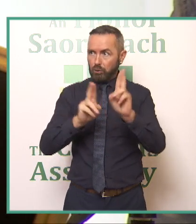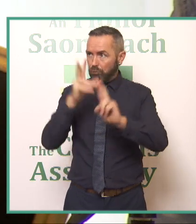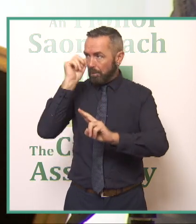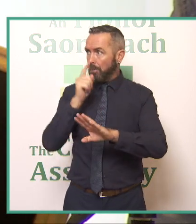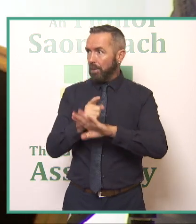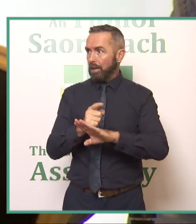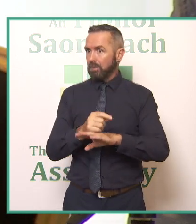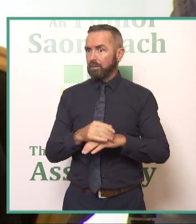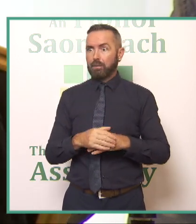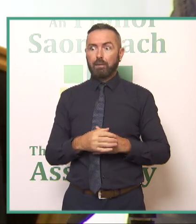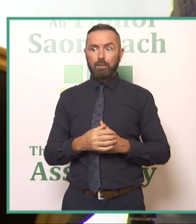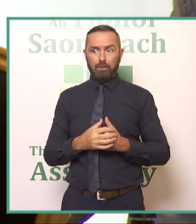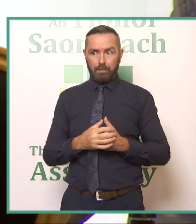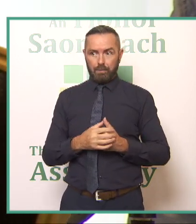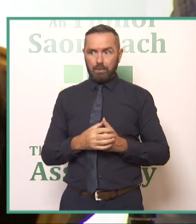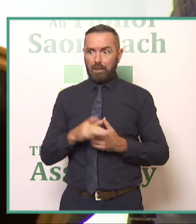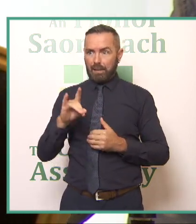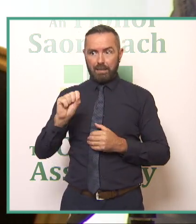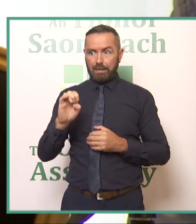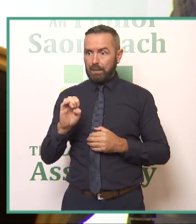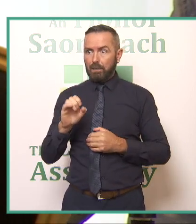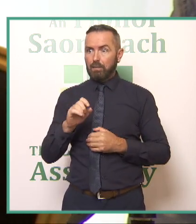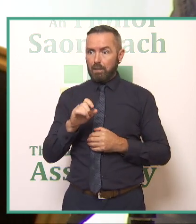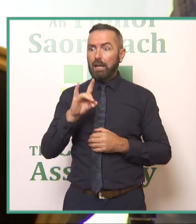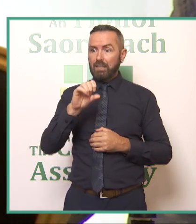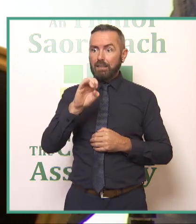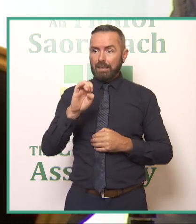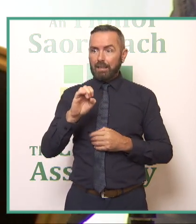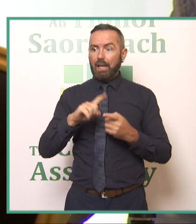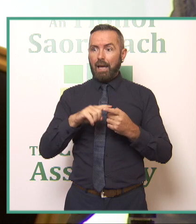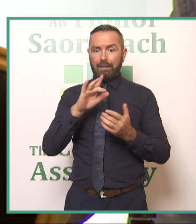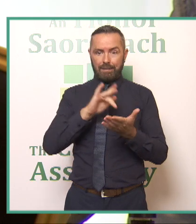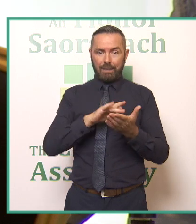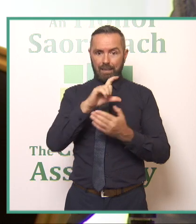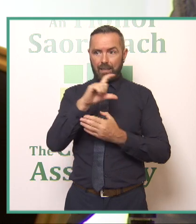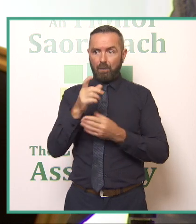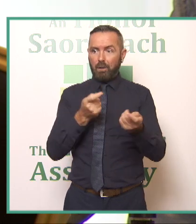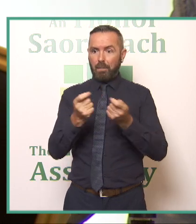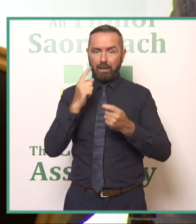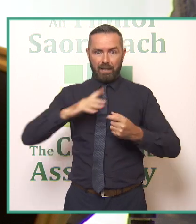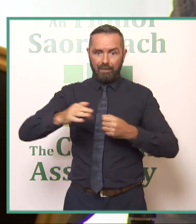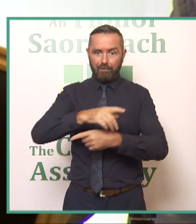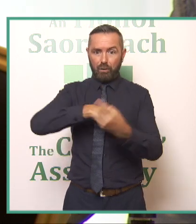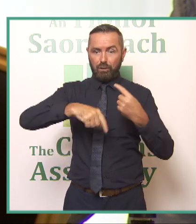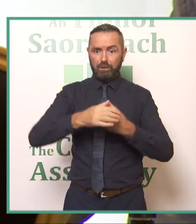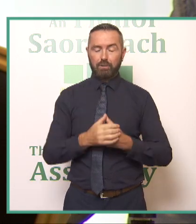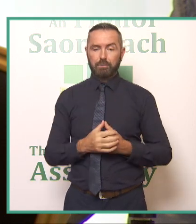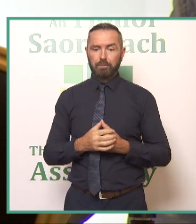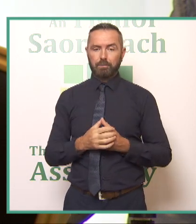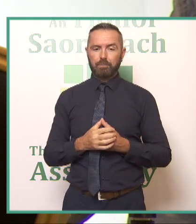um and these the city council and the HSE manage this land for us so a so we have a very good